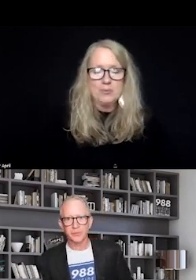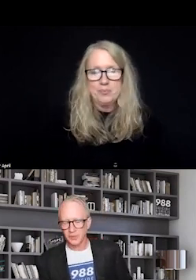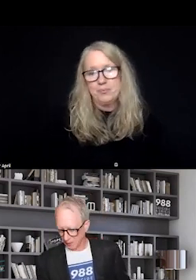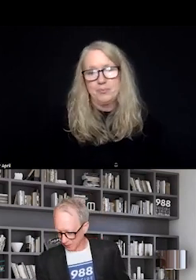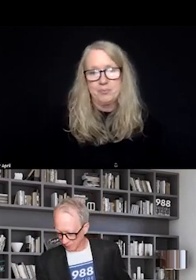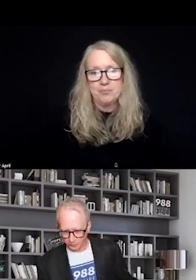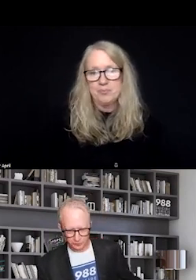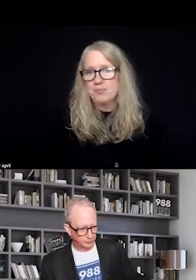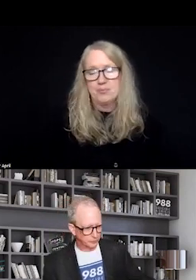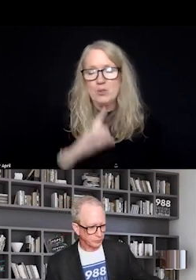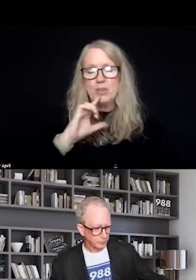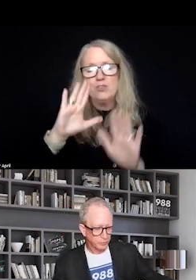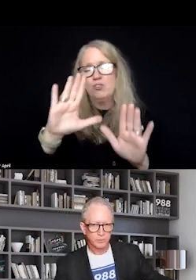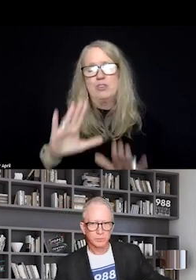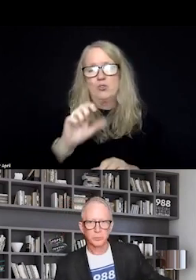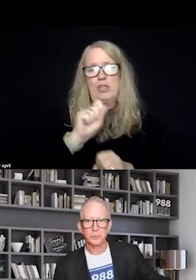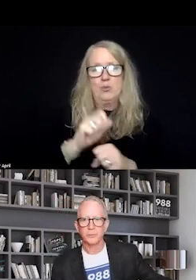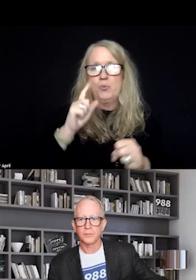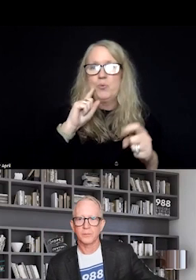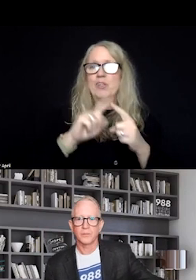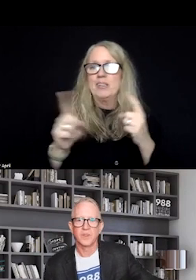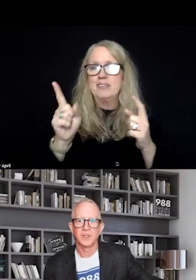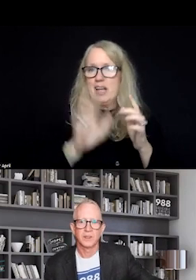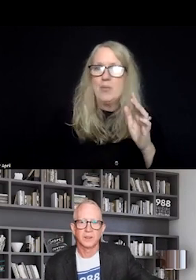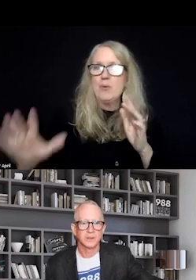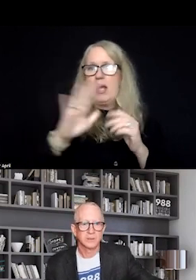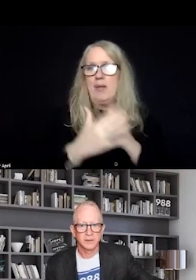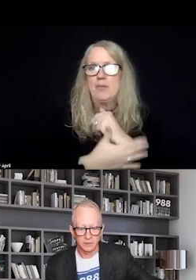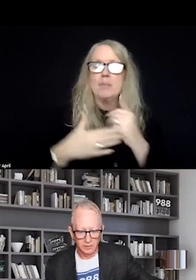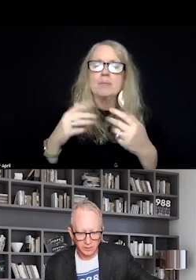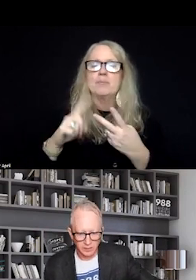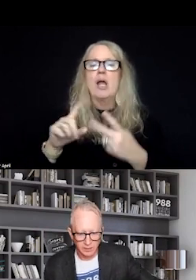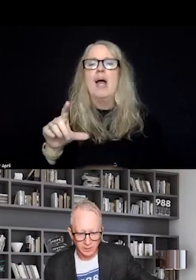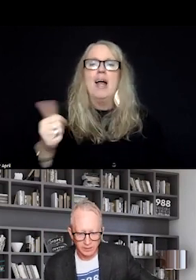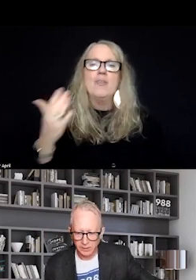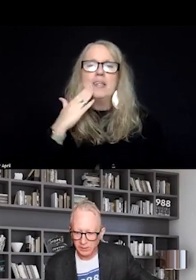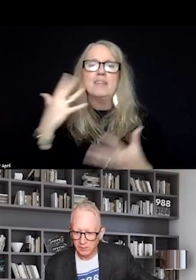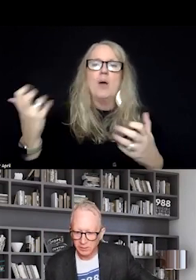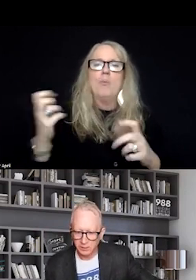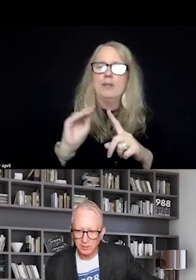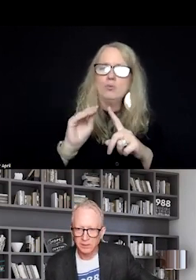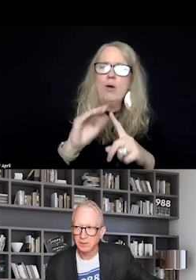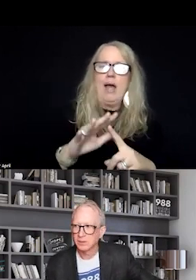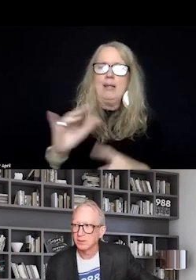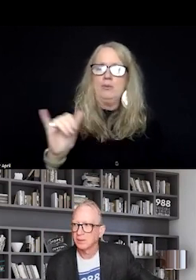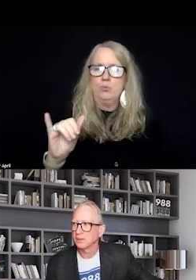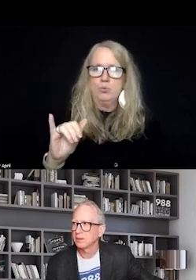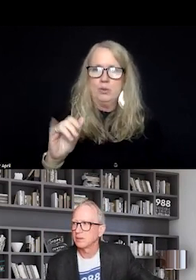IS JUST GREAT WORK GOING ON ACROSS THE COUNTRY. ONE OF THE THINGS I WANTED TO HIGHLIGHT IS